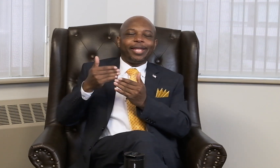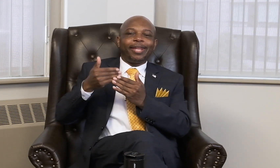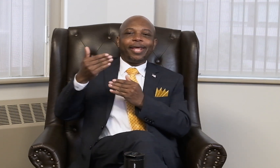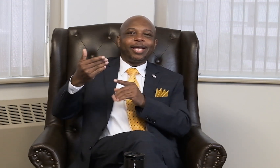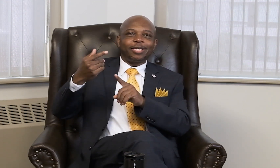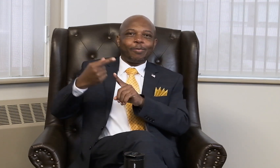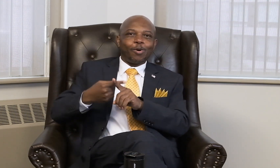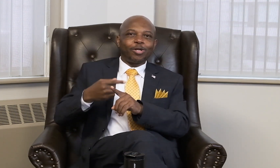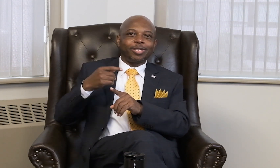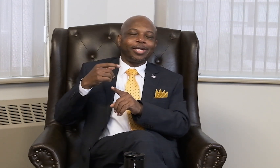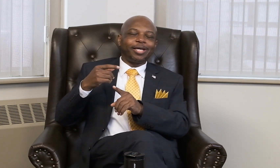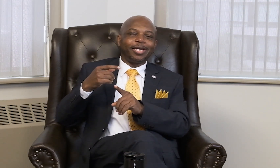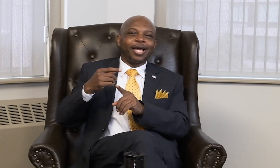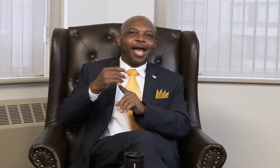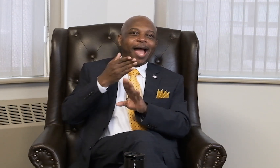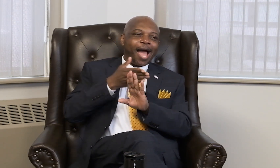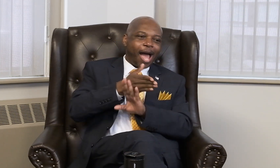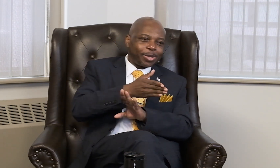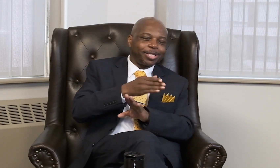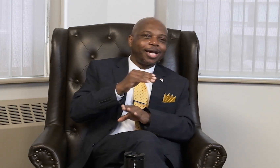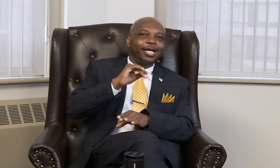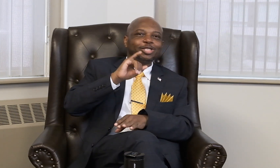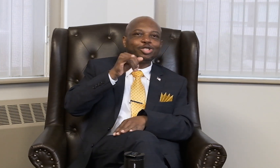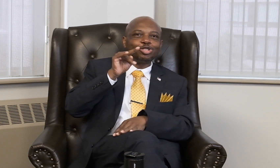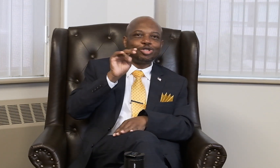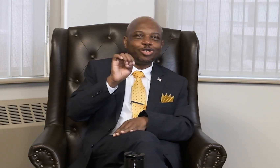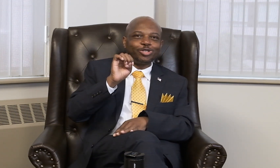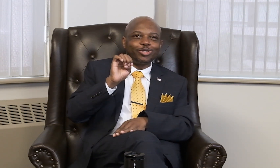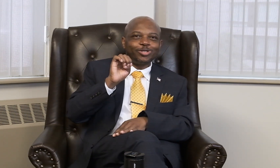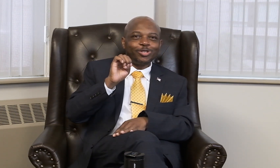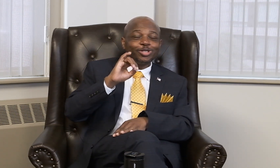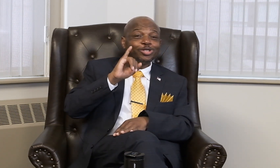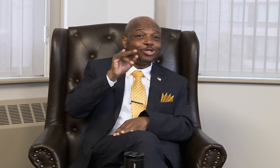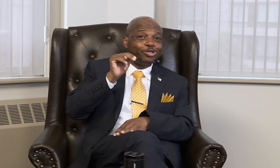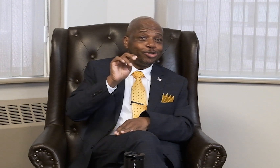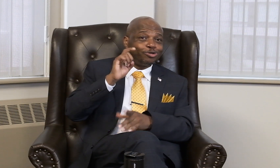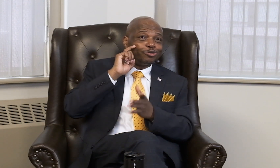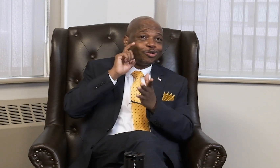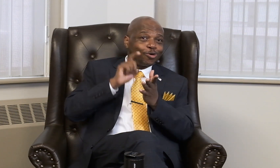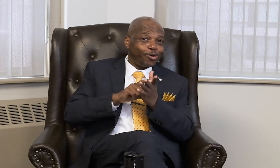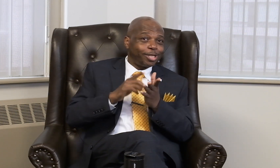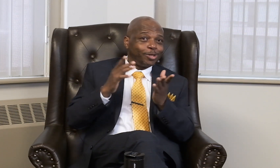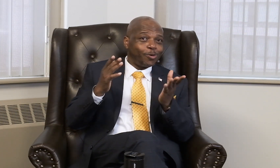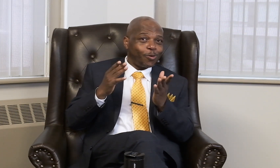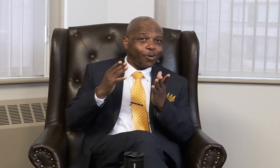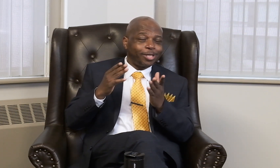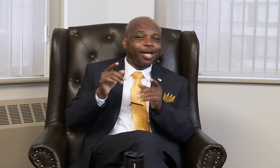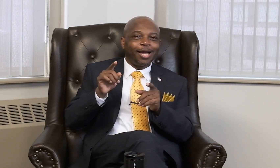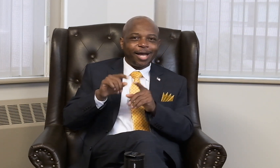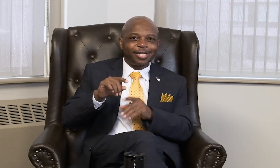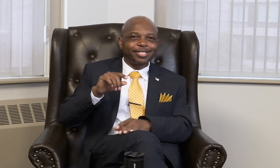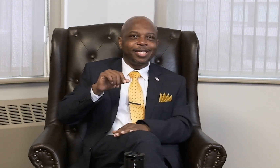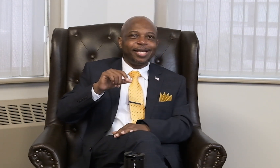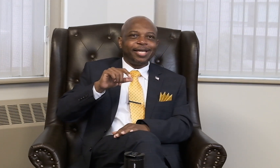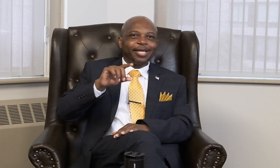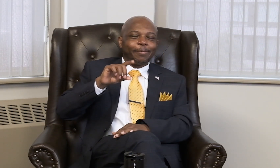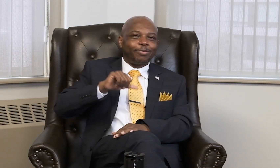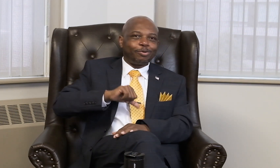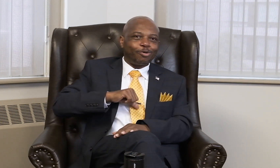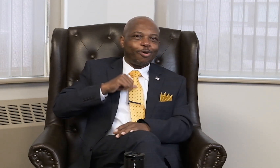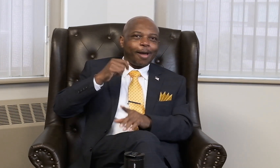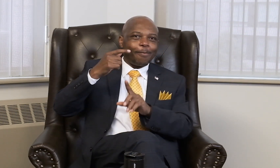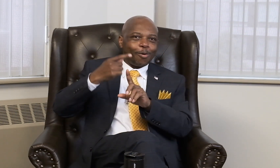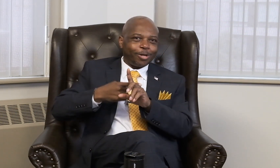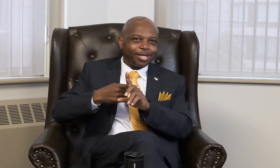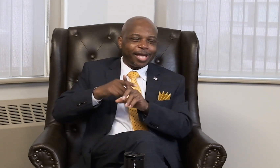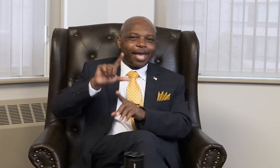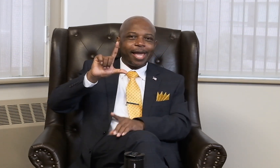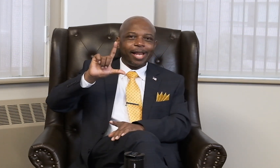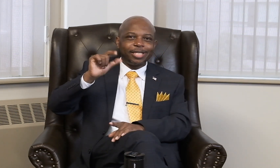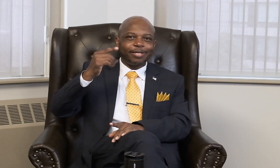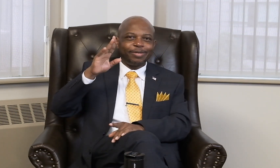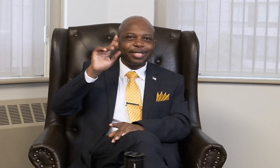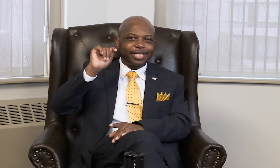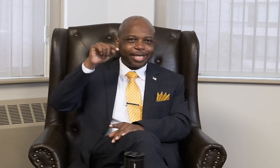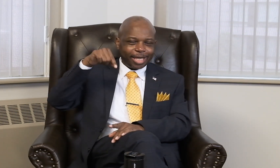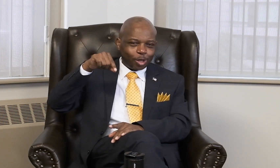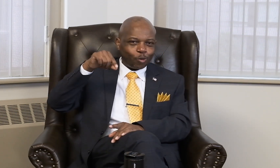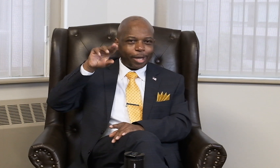Pride Month follows the month of June, which celebrates and recognizes the LGBTQIA community,